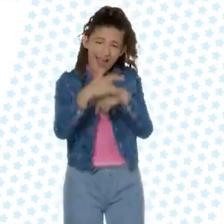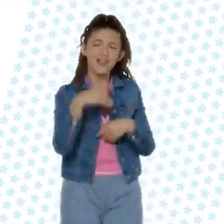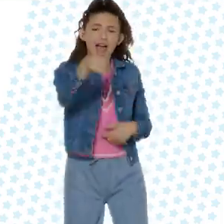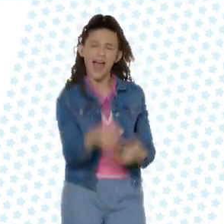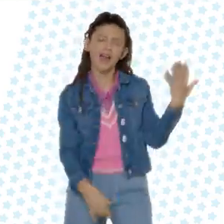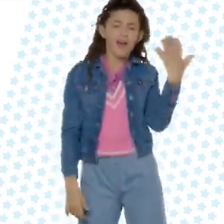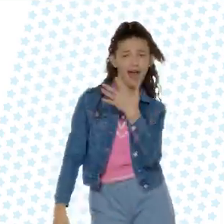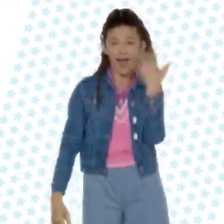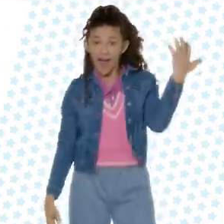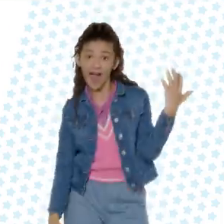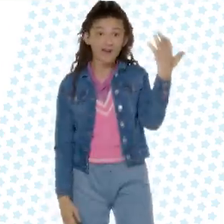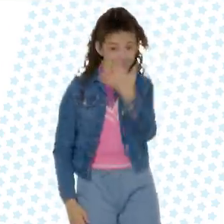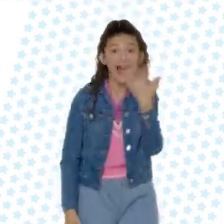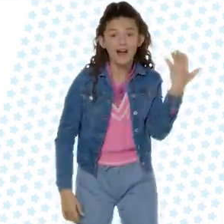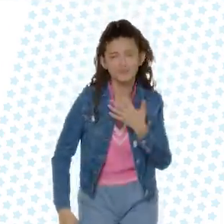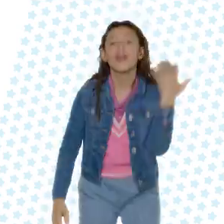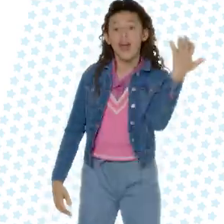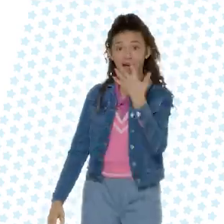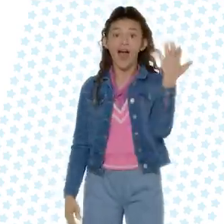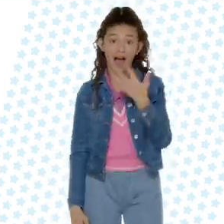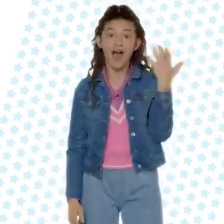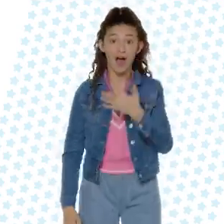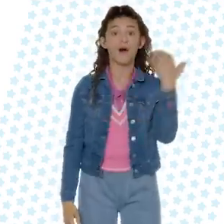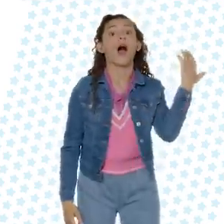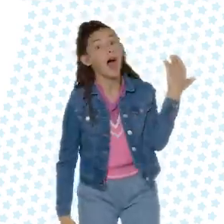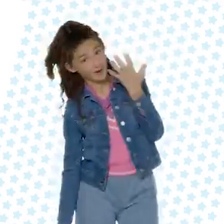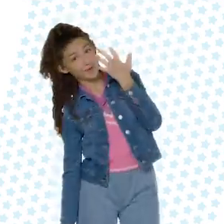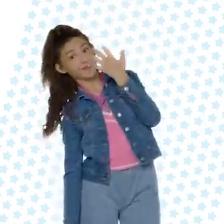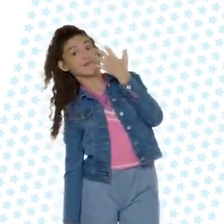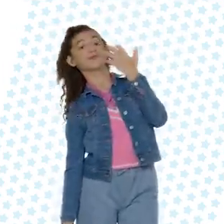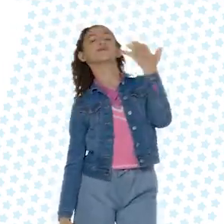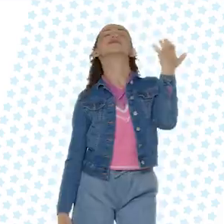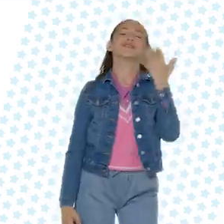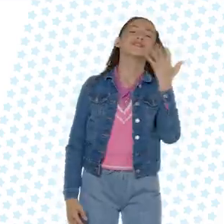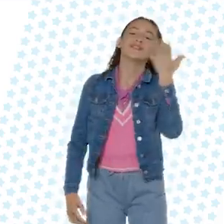You got me stuck on the thought of you Oh-oh, oh, whoa-oh, oh, ooh, ooh, ooh